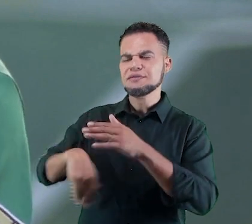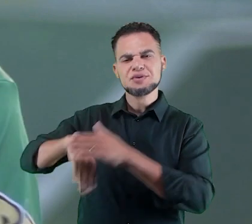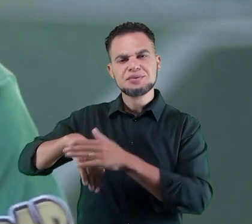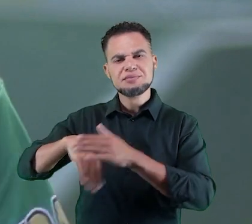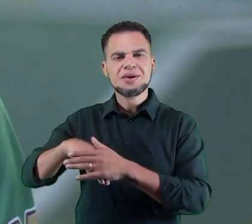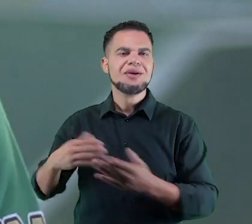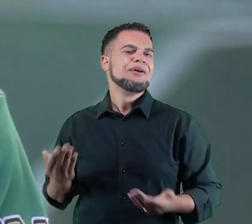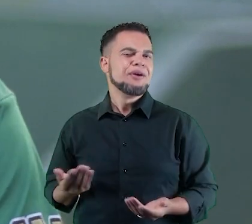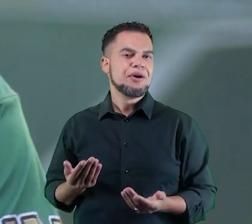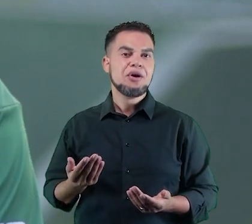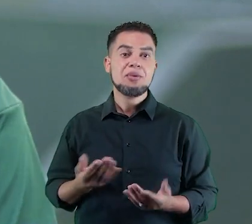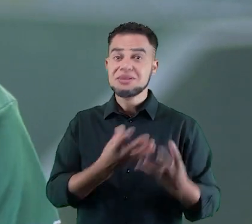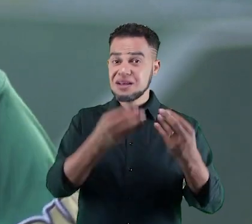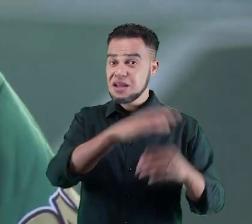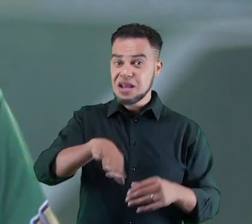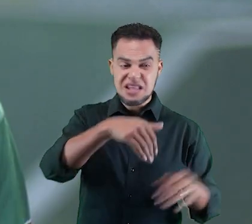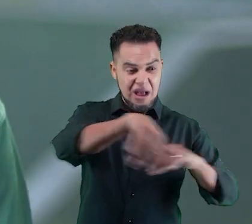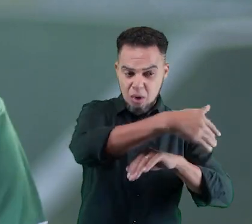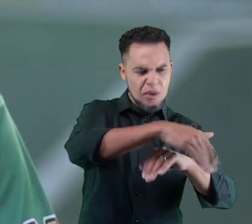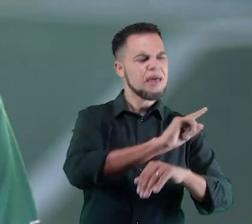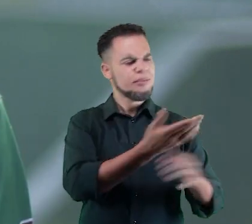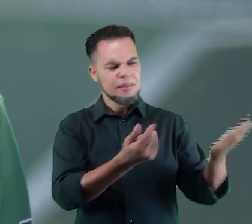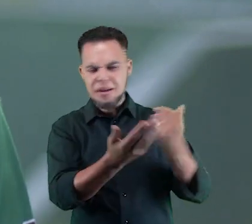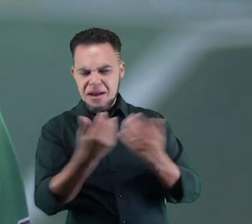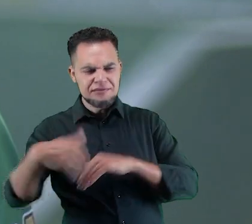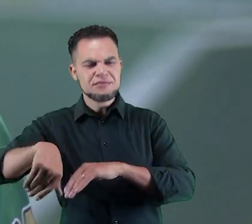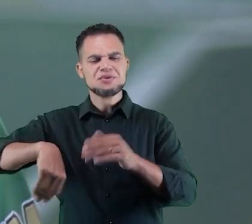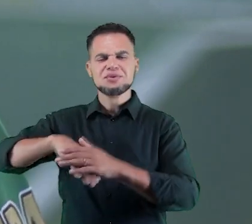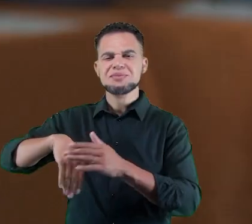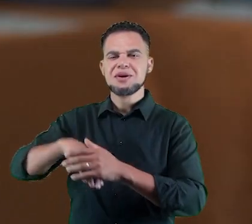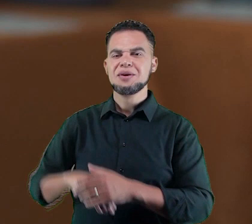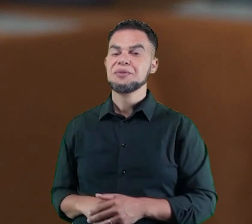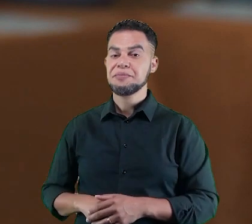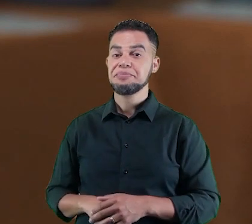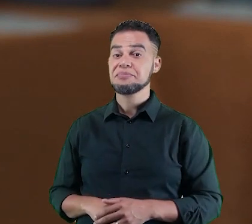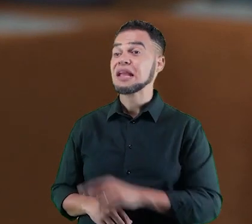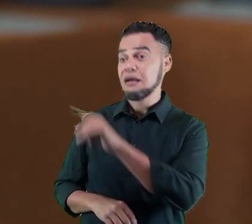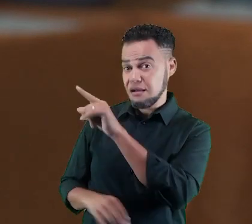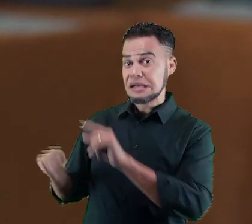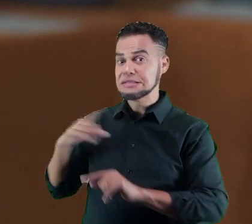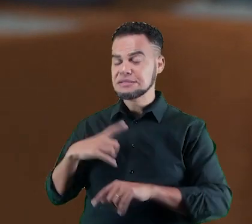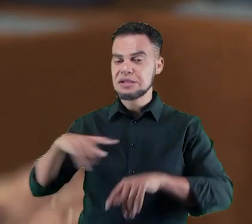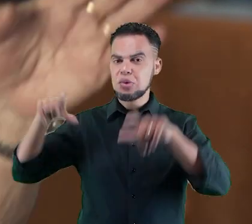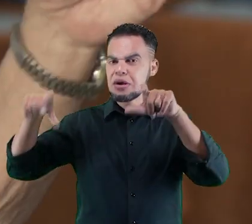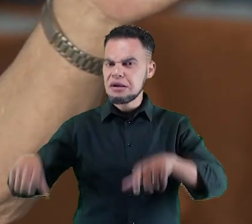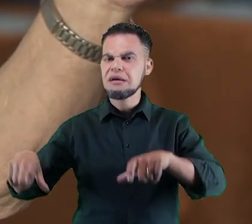the soccer school, that take lots of kids off the streets, He has the field,